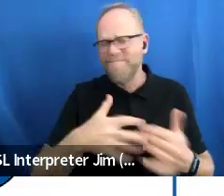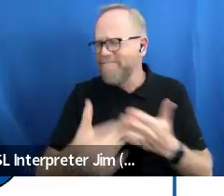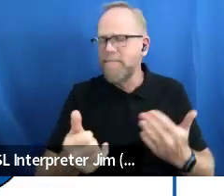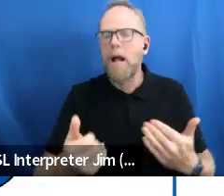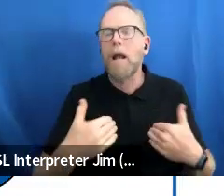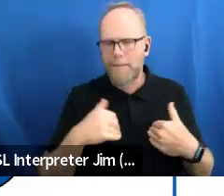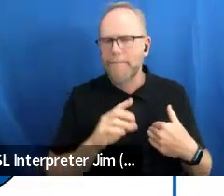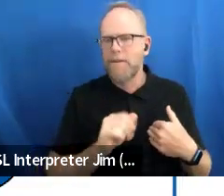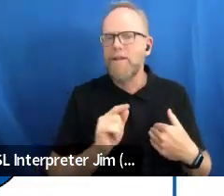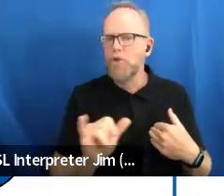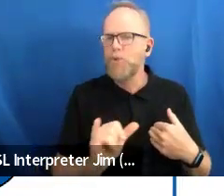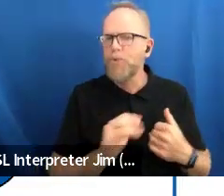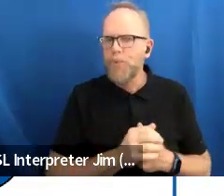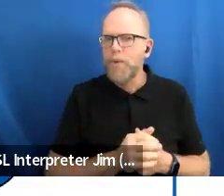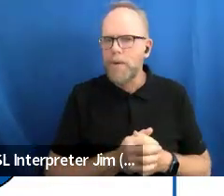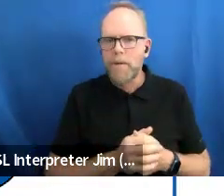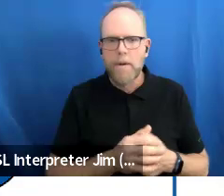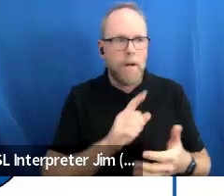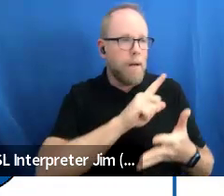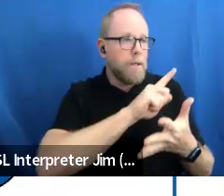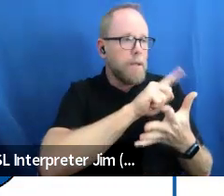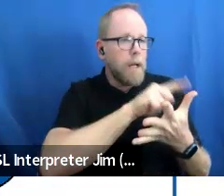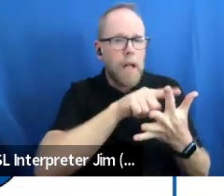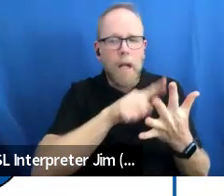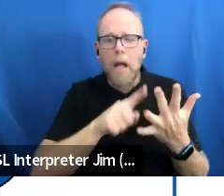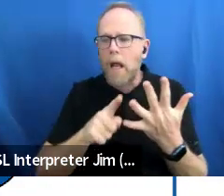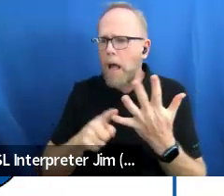And when you combine multiple discriminated against identities,